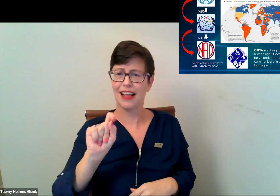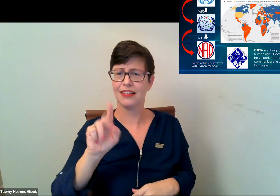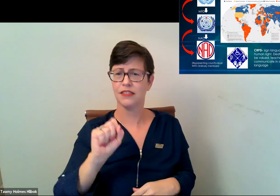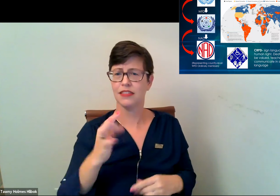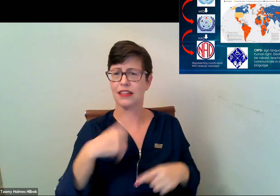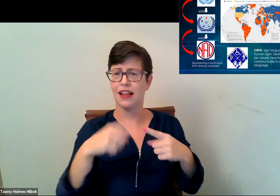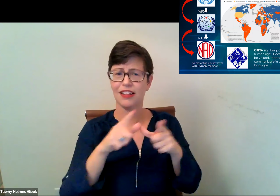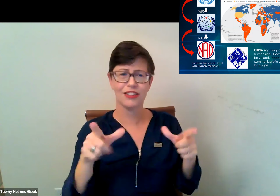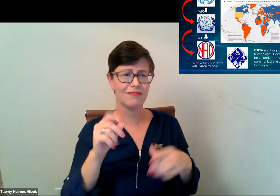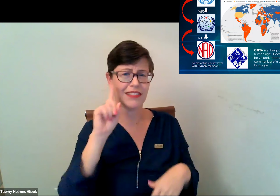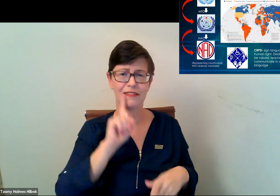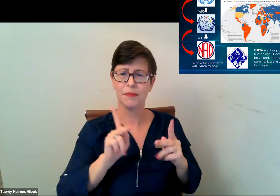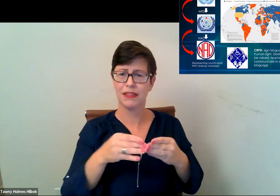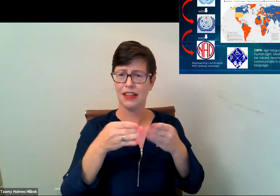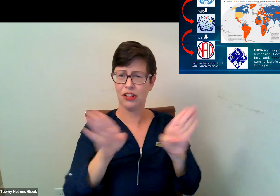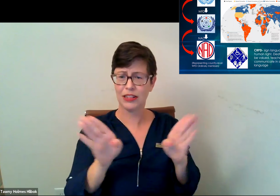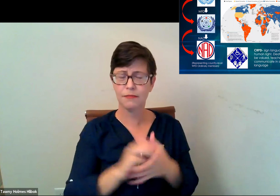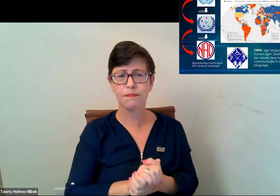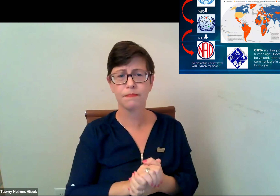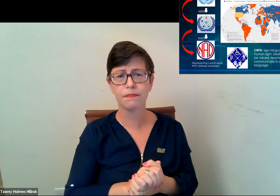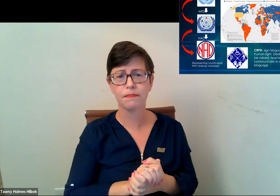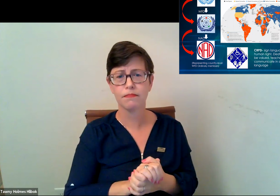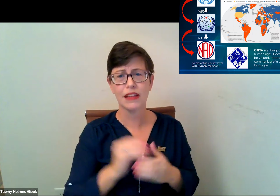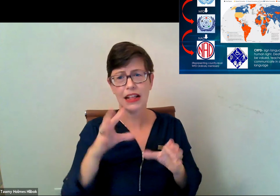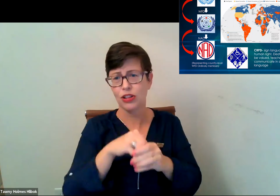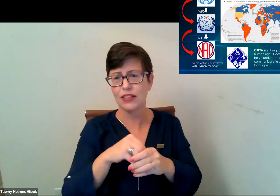it's a wonderful opportunity to elevate our language for deaf people